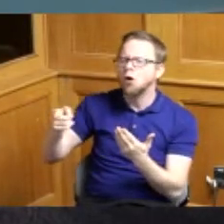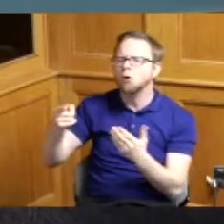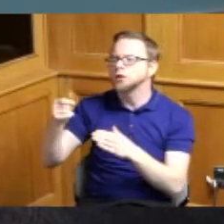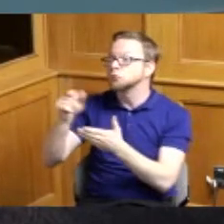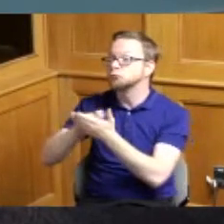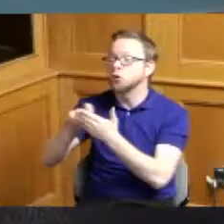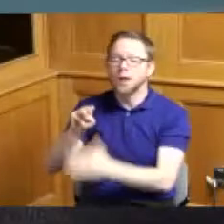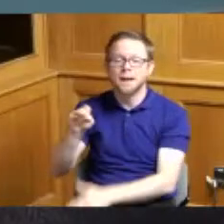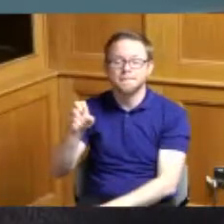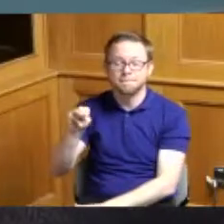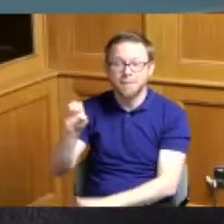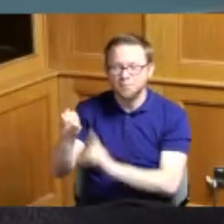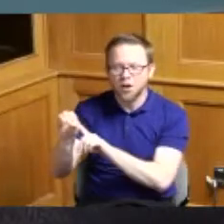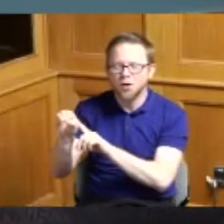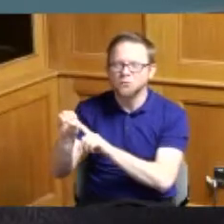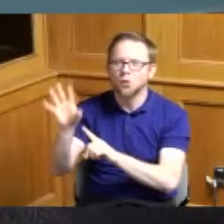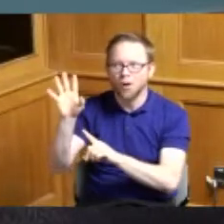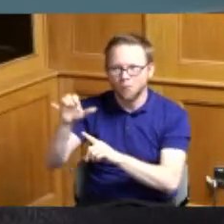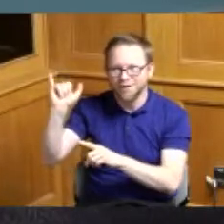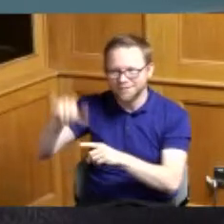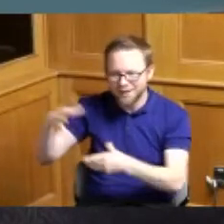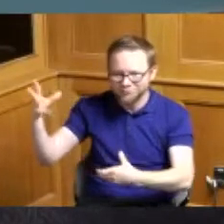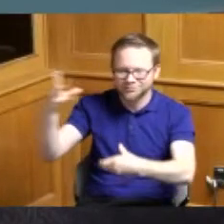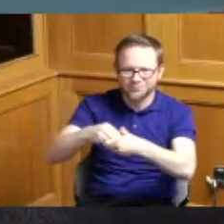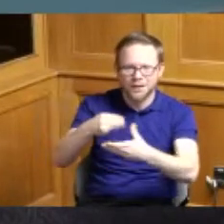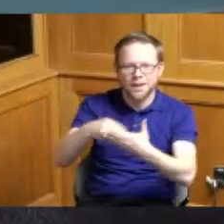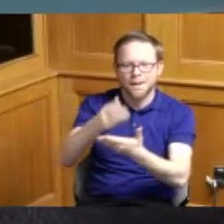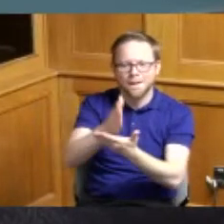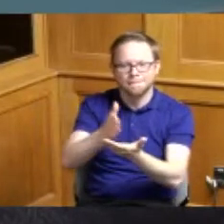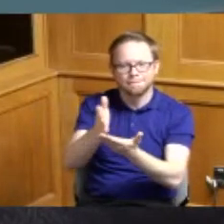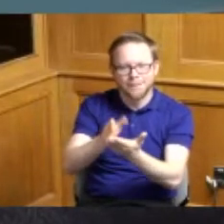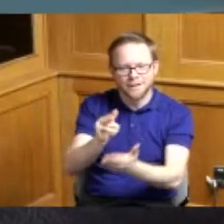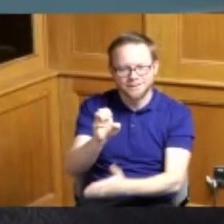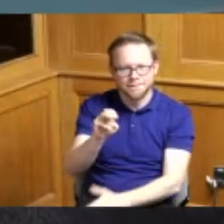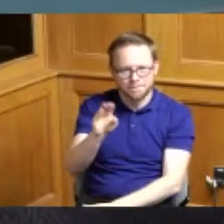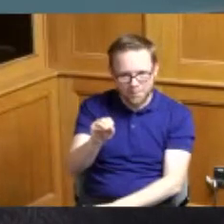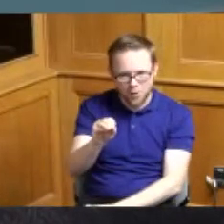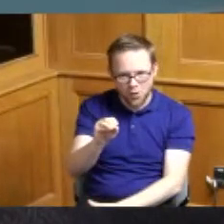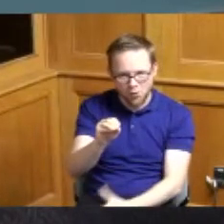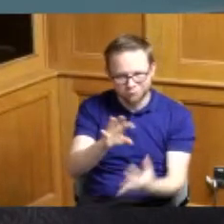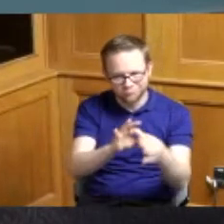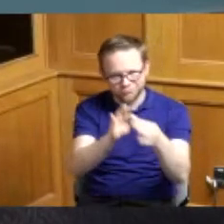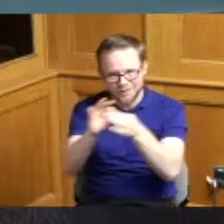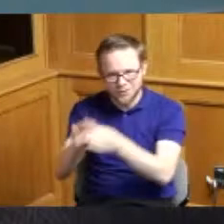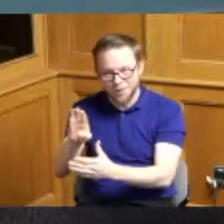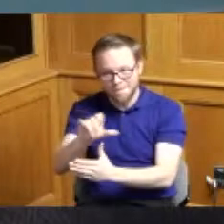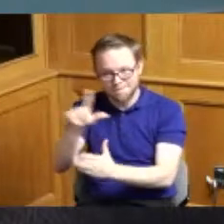see his memo go into a budget memo that he brings back with a bill uh people told me Kentucky wants